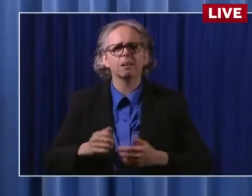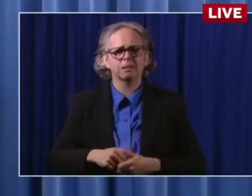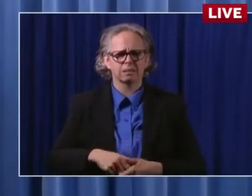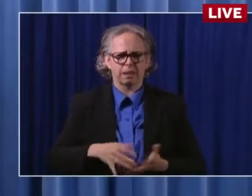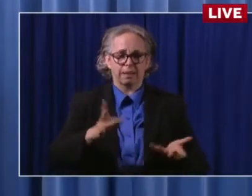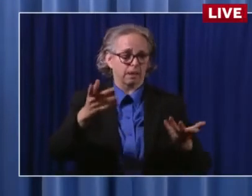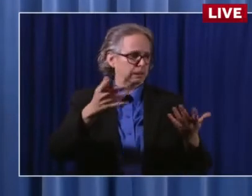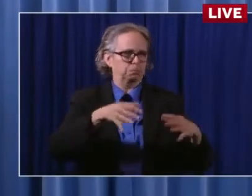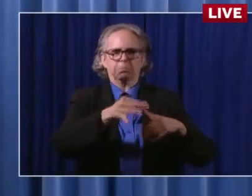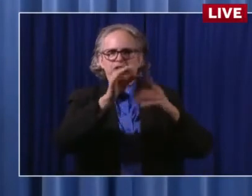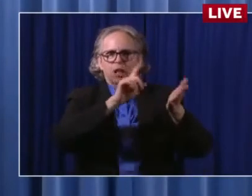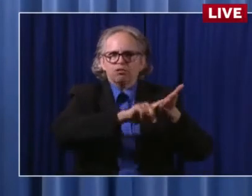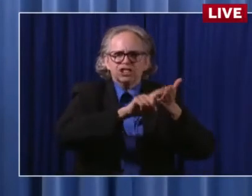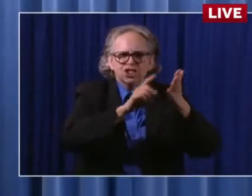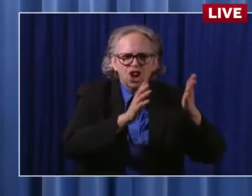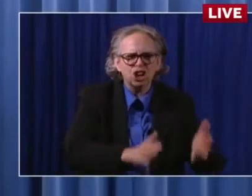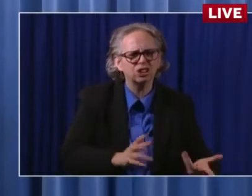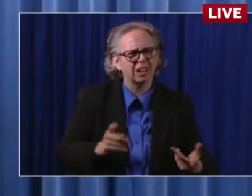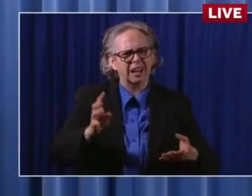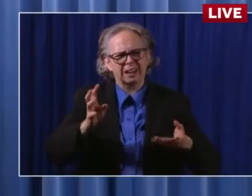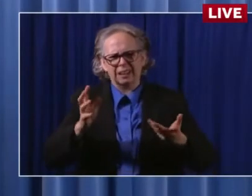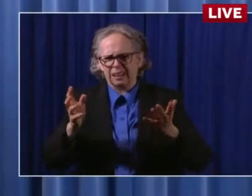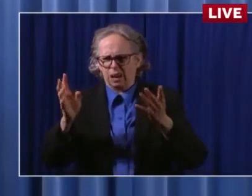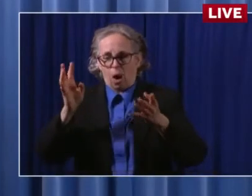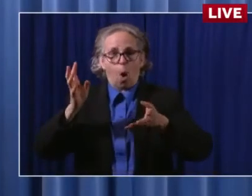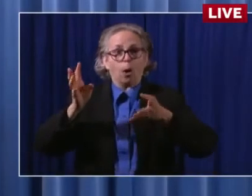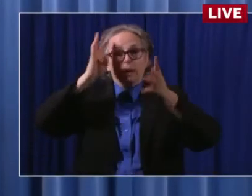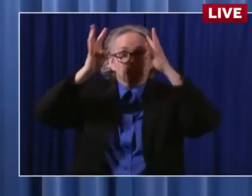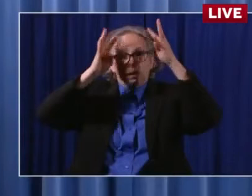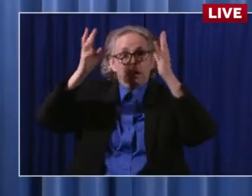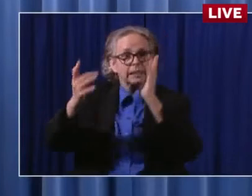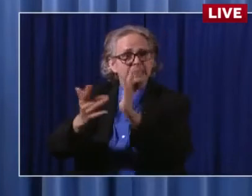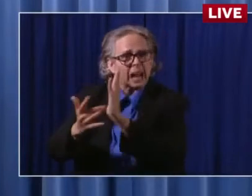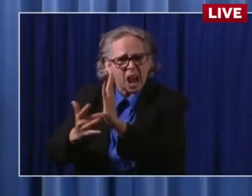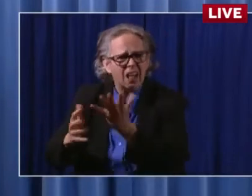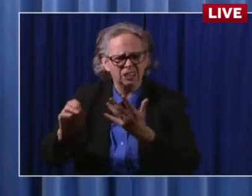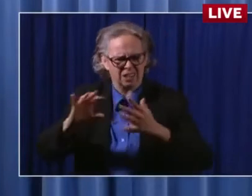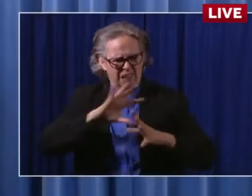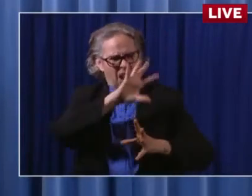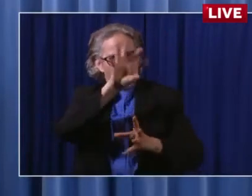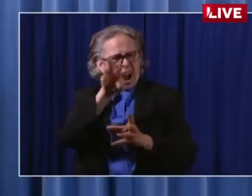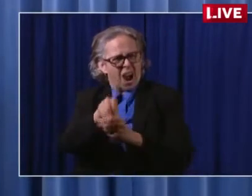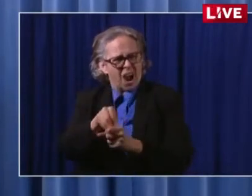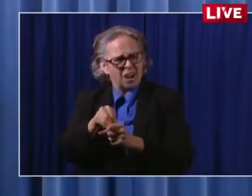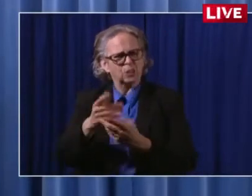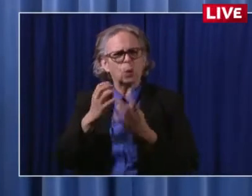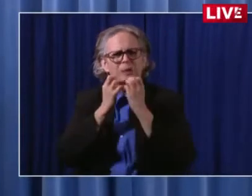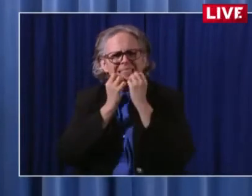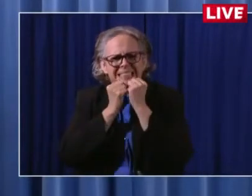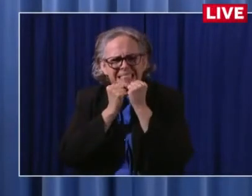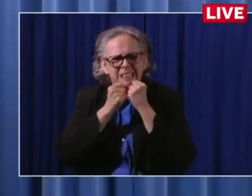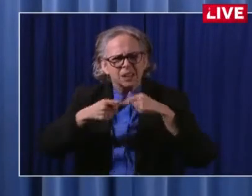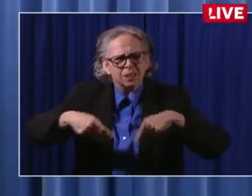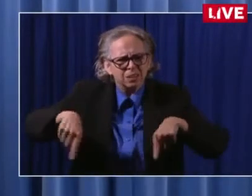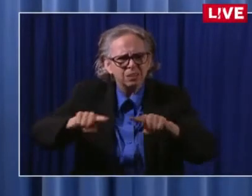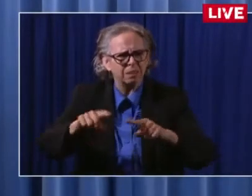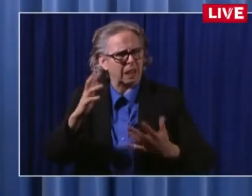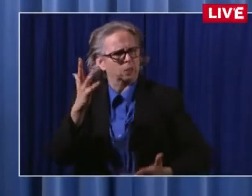THEY TRAIN OUR FUTURE WORKFORCE FROM -- FOR MAJOR EMPLOYERS. THEY MAKE OHIO A NATIONAL LEADER.